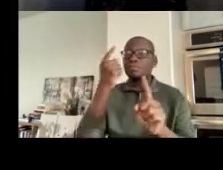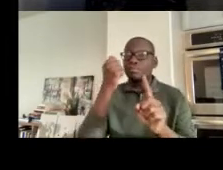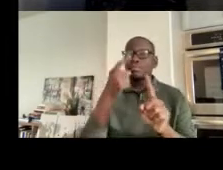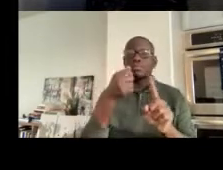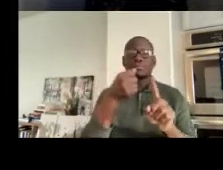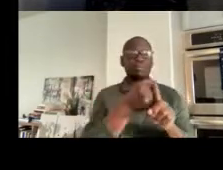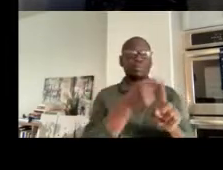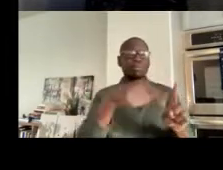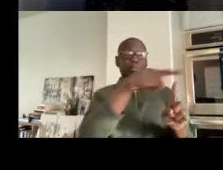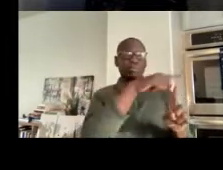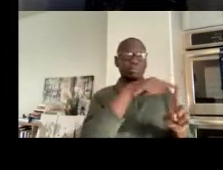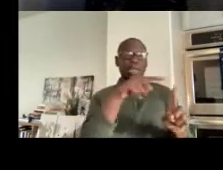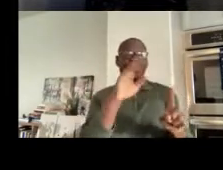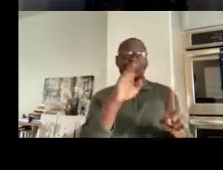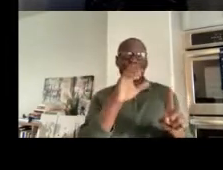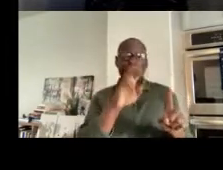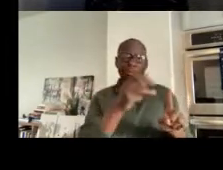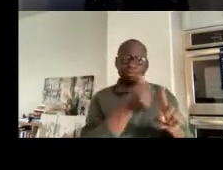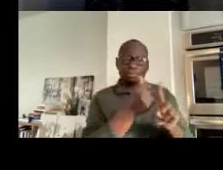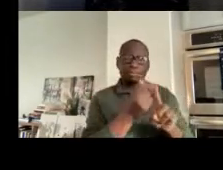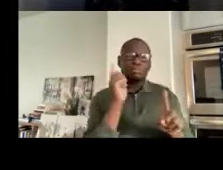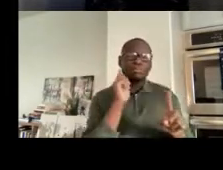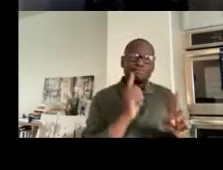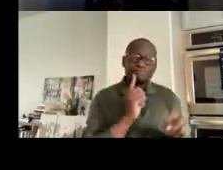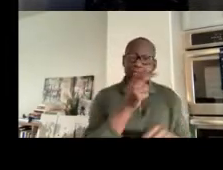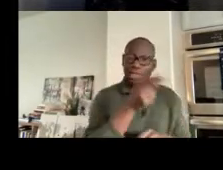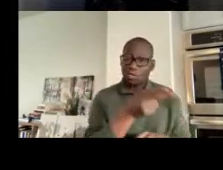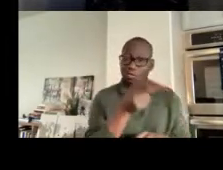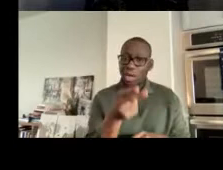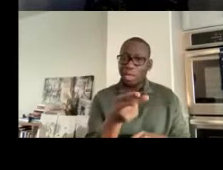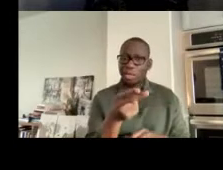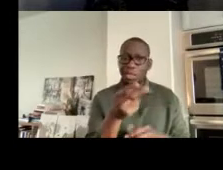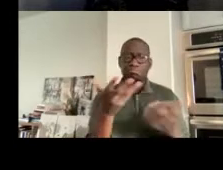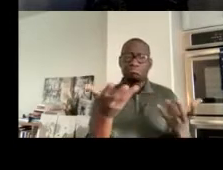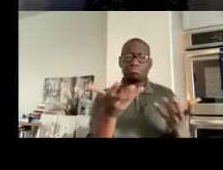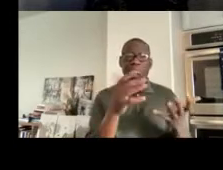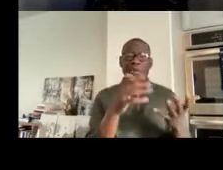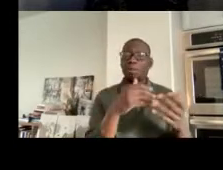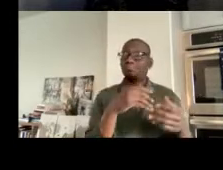it's a training program for them. The Fellows are Deaf or hard of hearing,